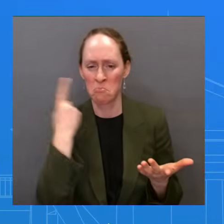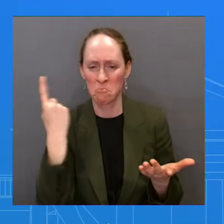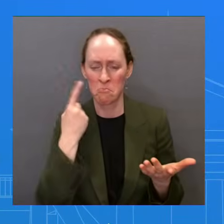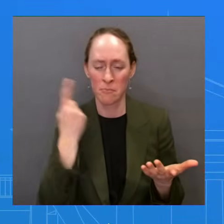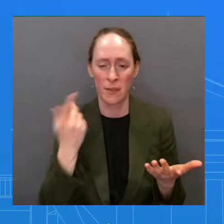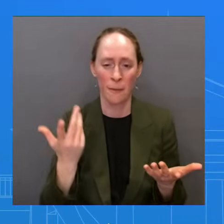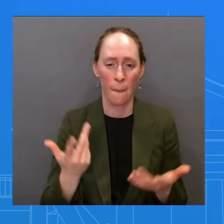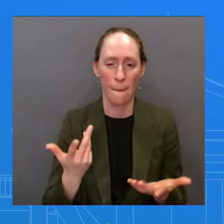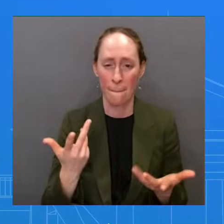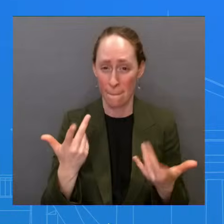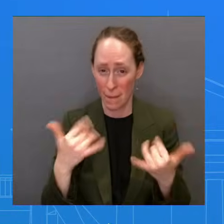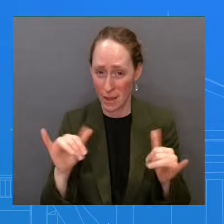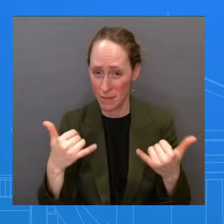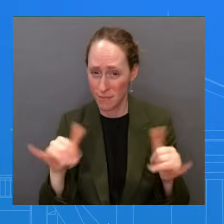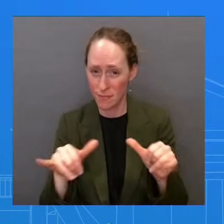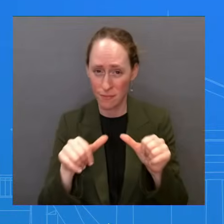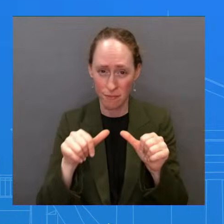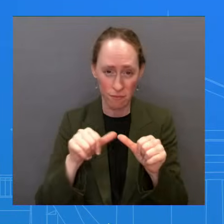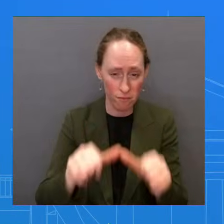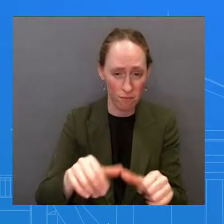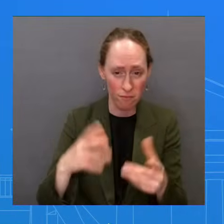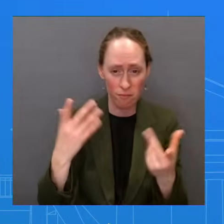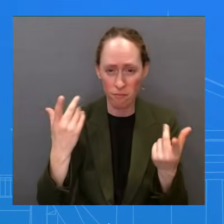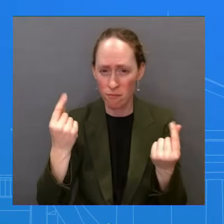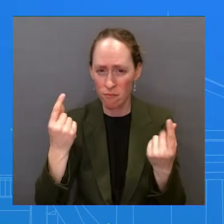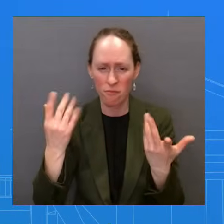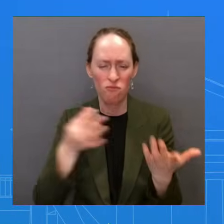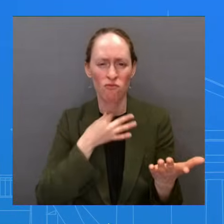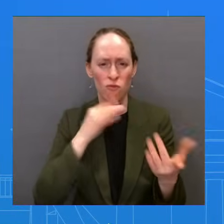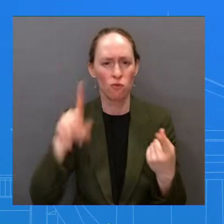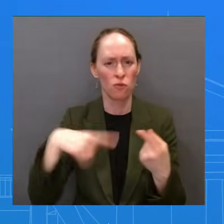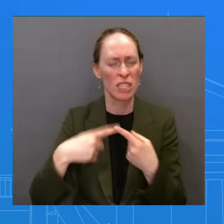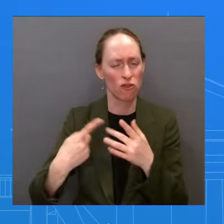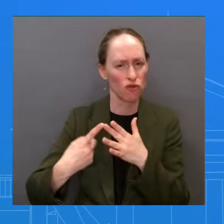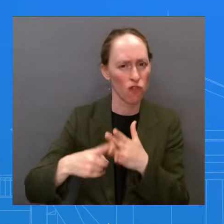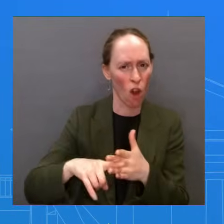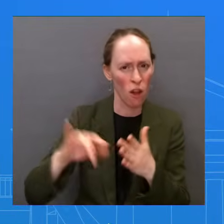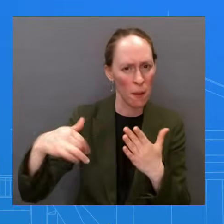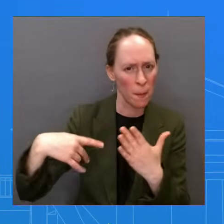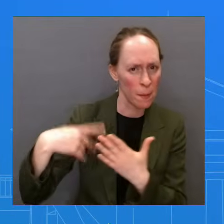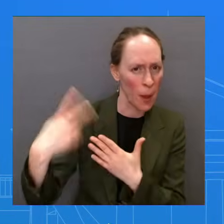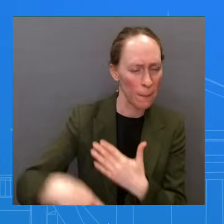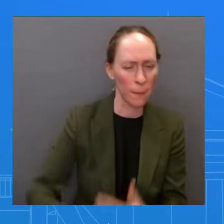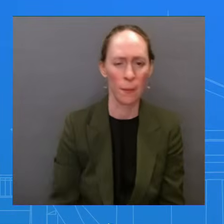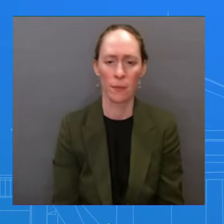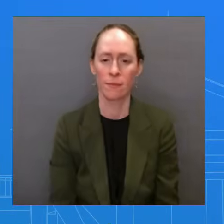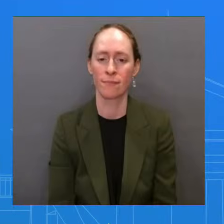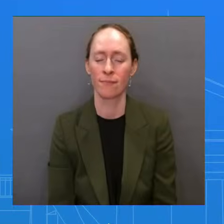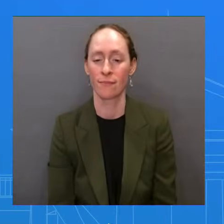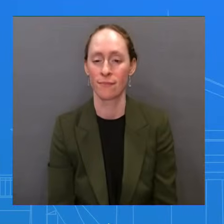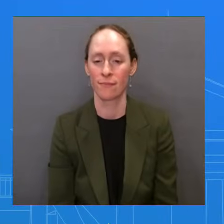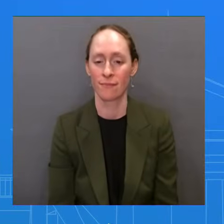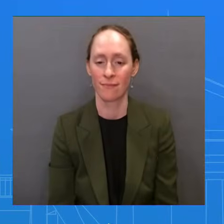ahead of the lifting of Title 42. We've been very clear about that. You've heard from the Department of State,